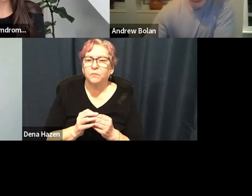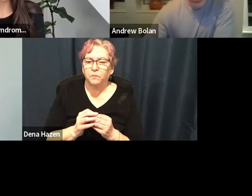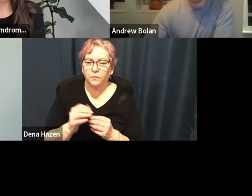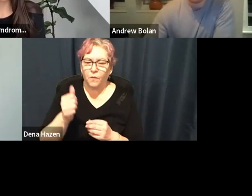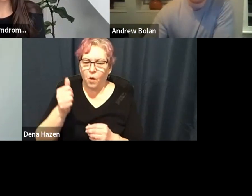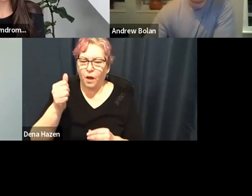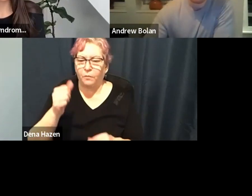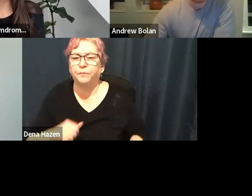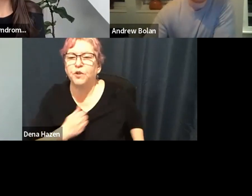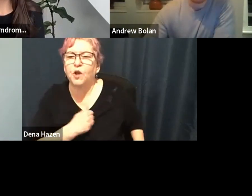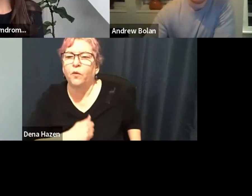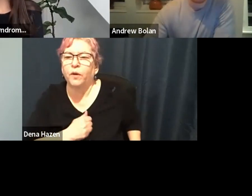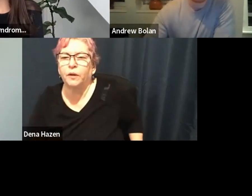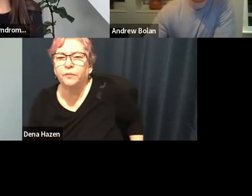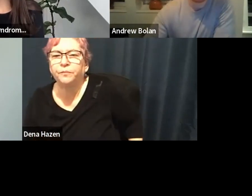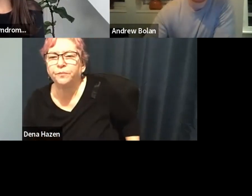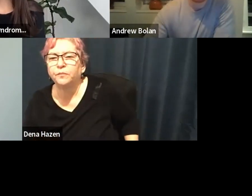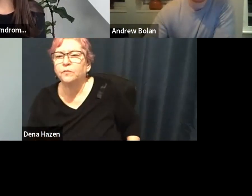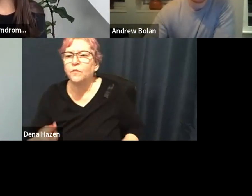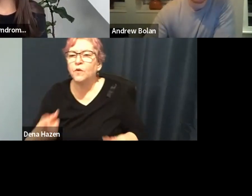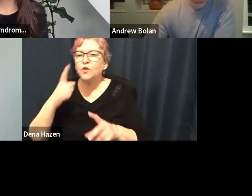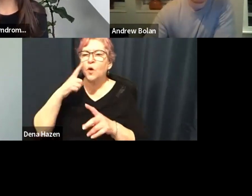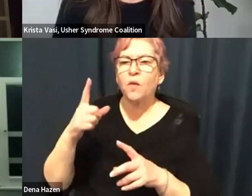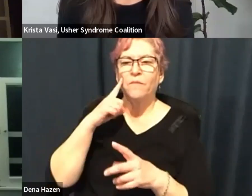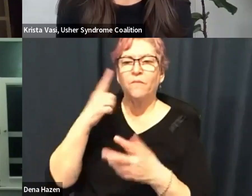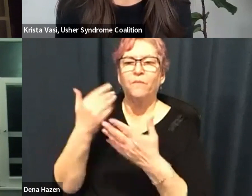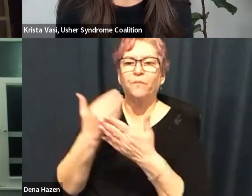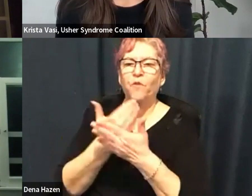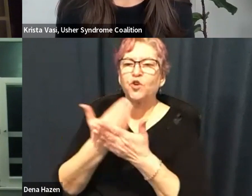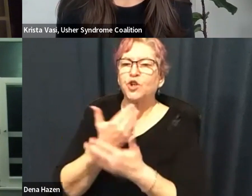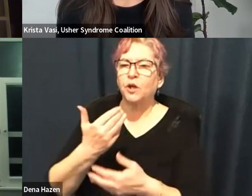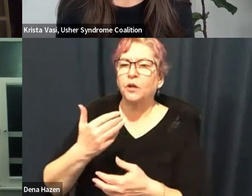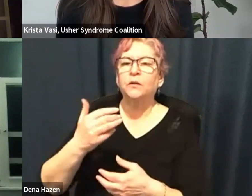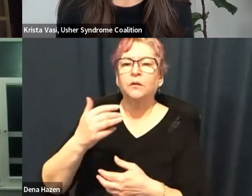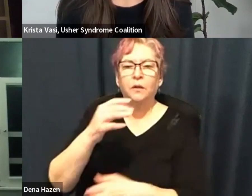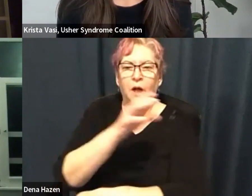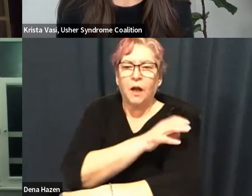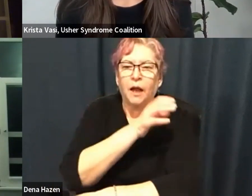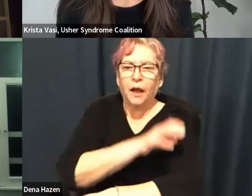So the first clinical trial, we followed patients for two years.